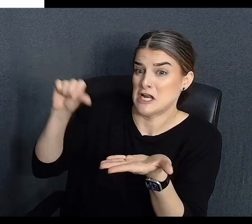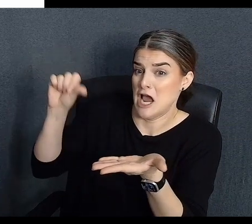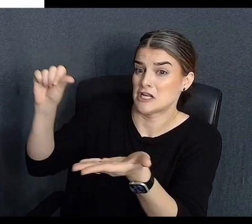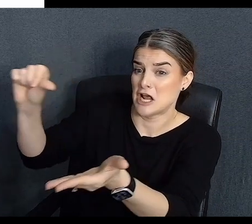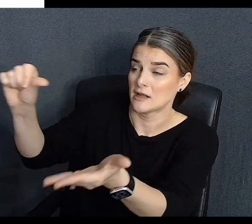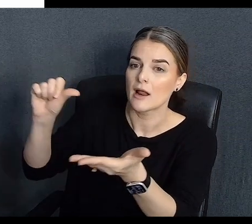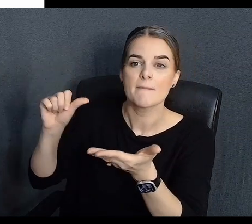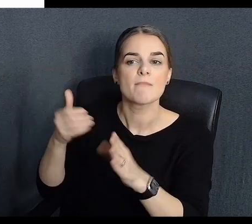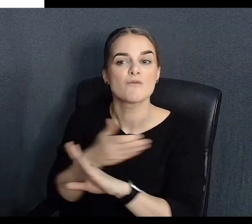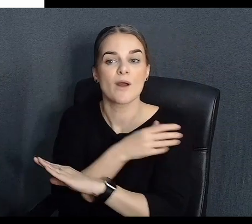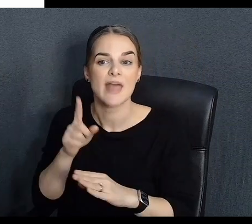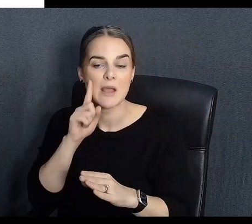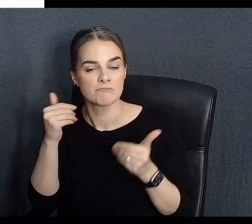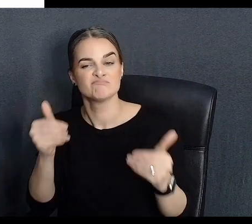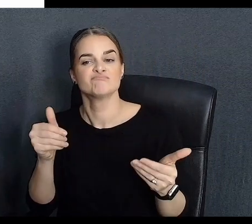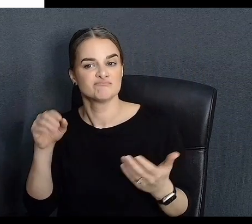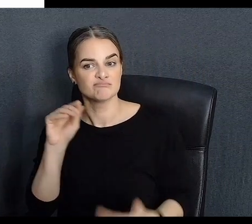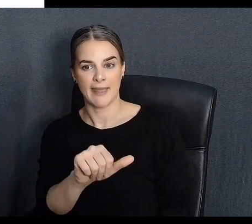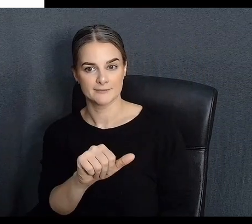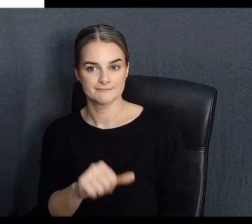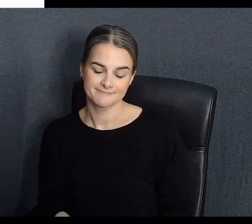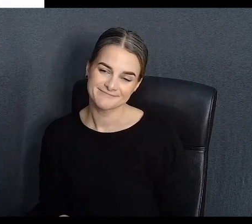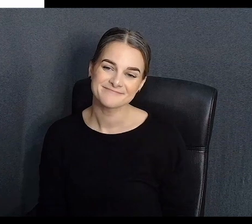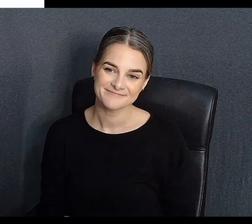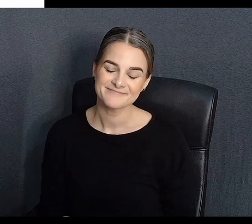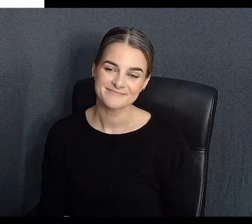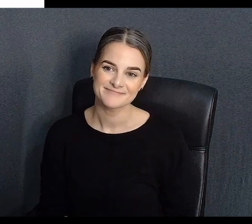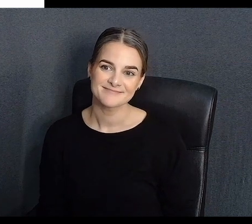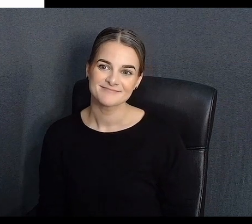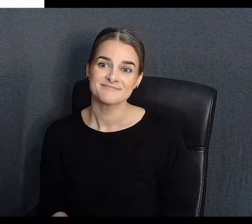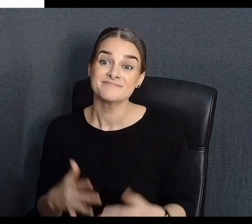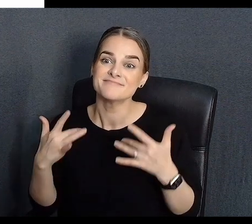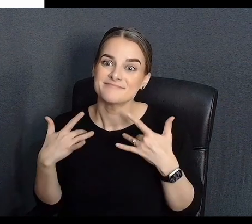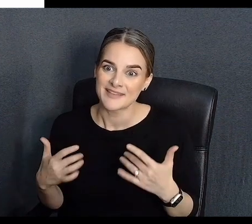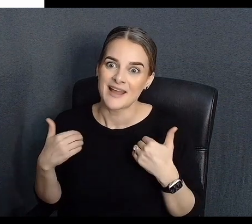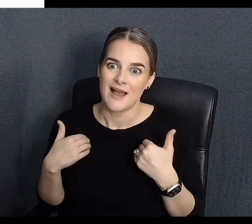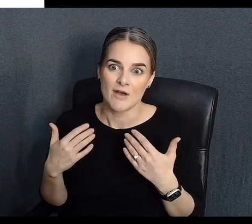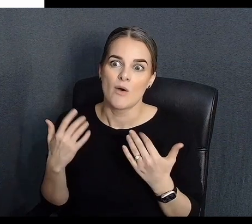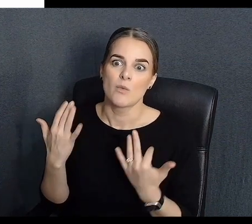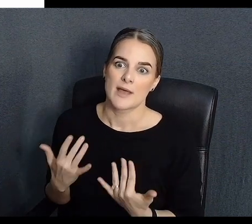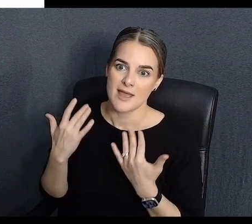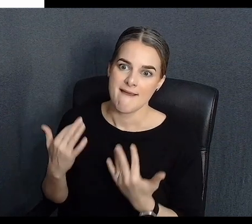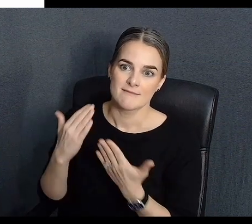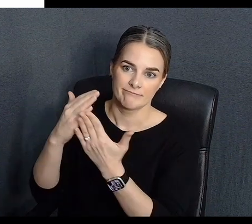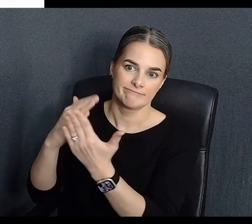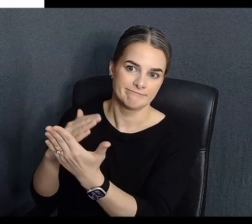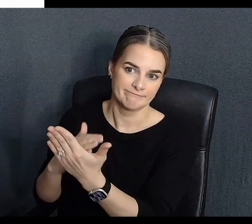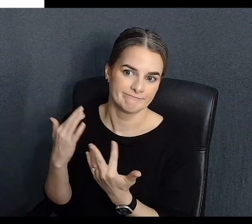jump in and cover something. And a lot of times, too, you're going to have a wait, especially with insurance.